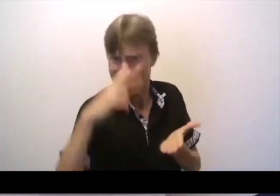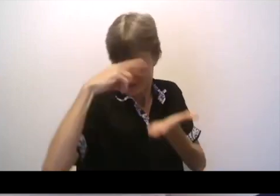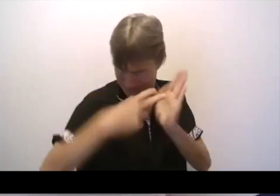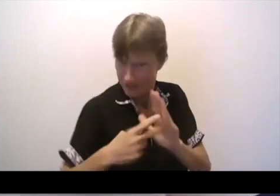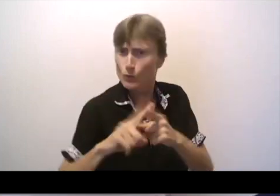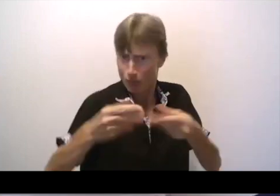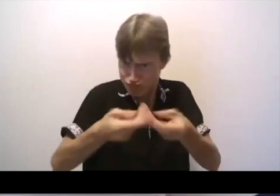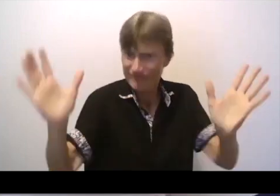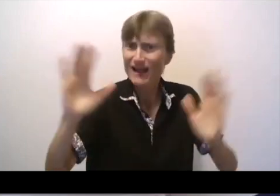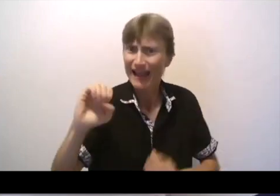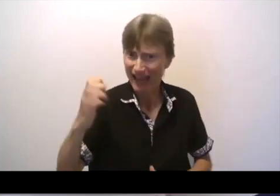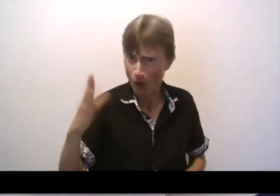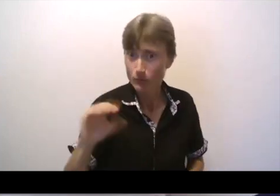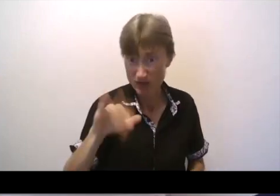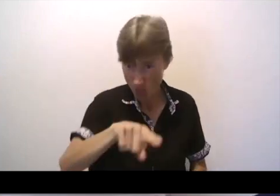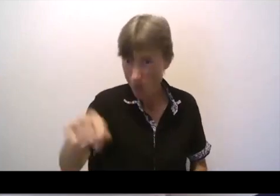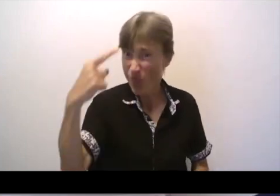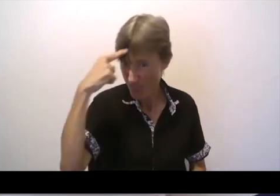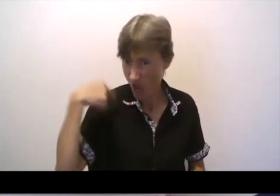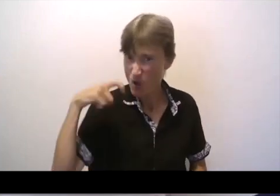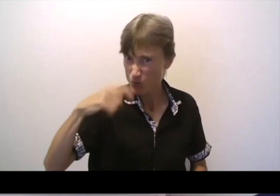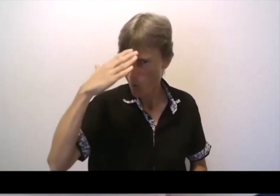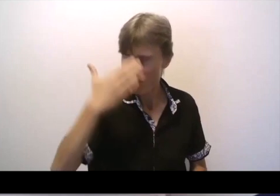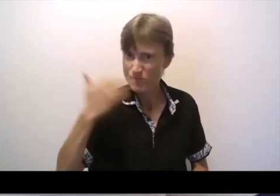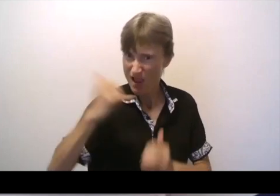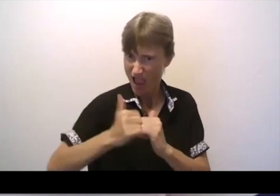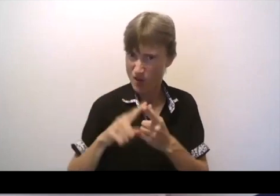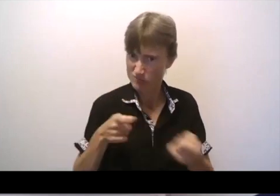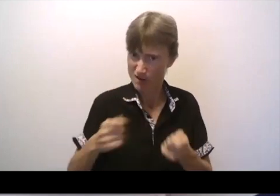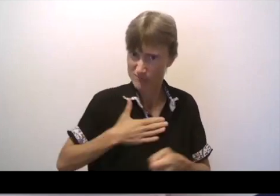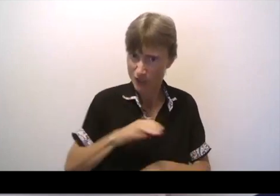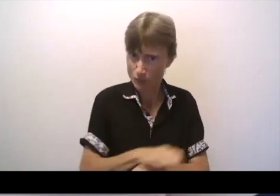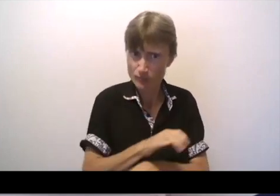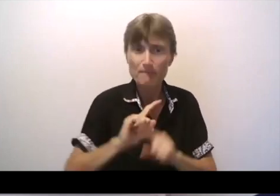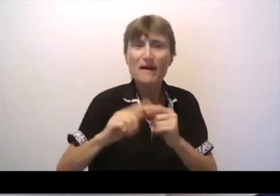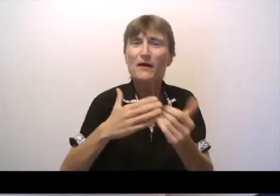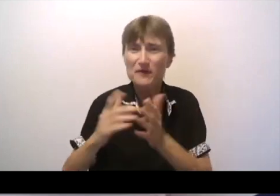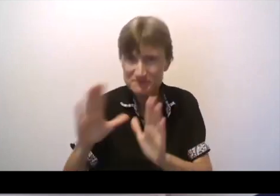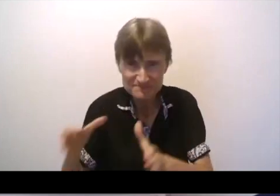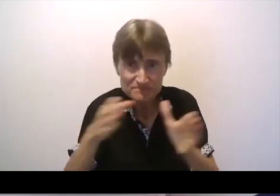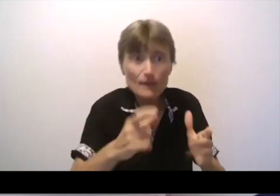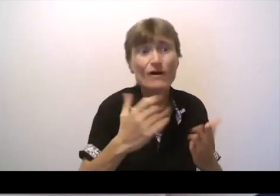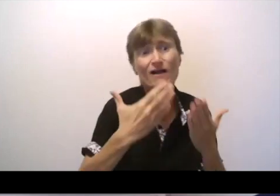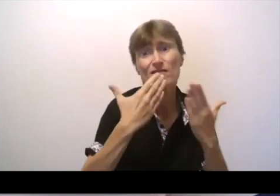you'd think that i would know how to operate computers by this point but i would very much like to thank the ontario basic income network